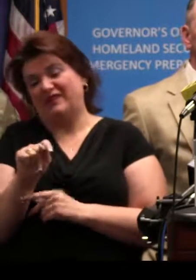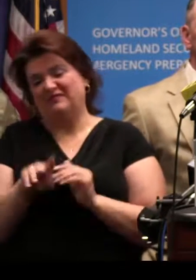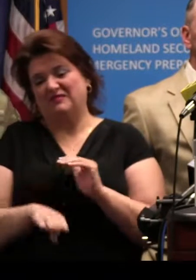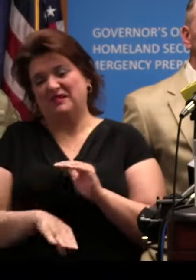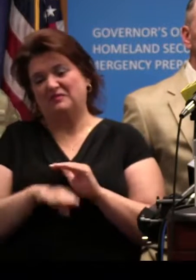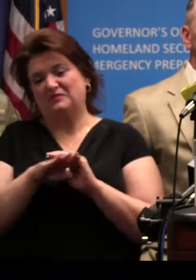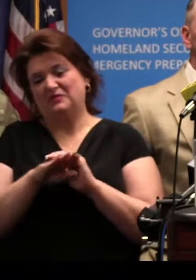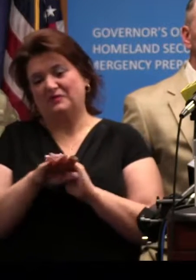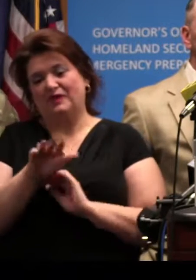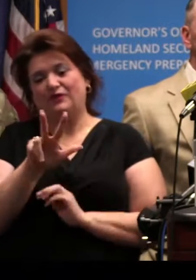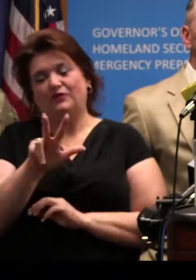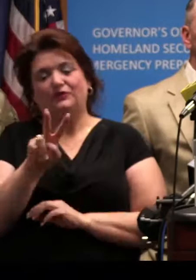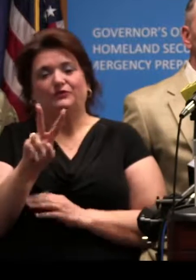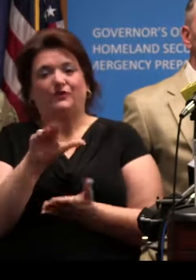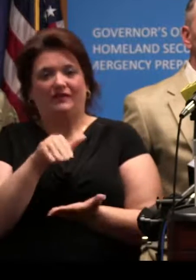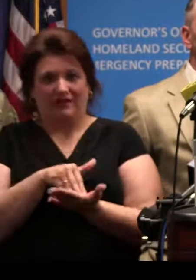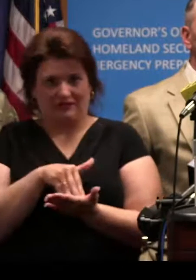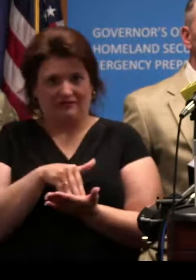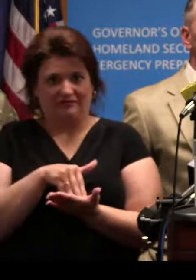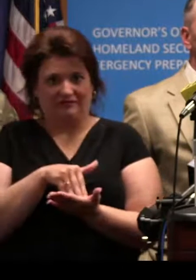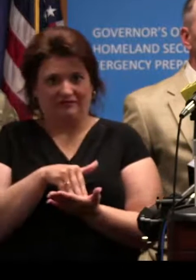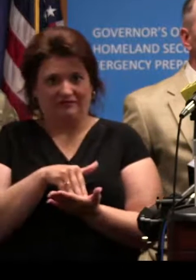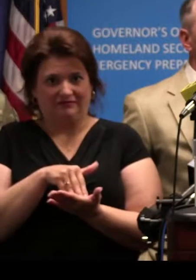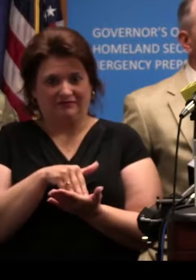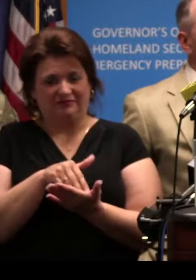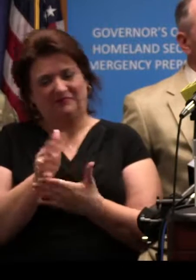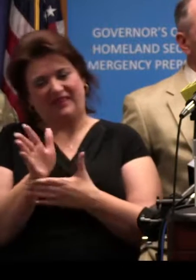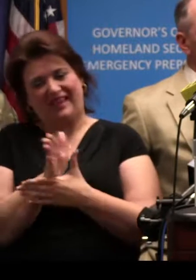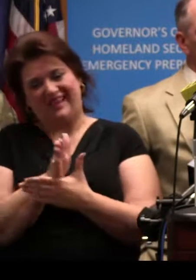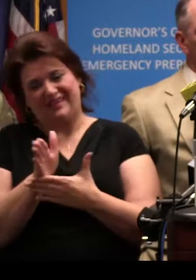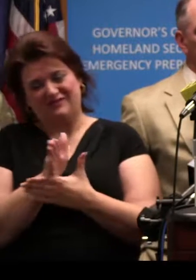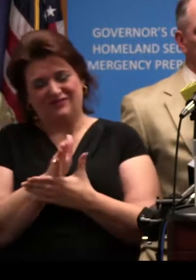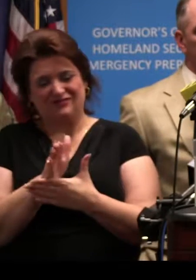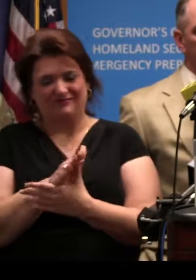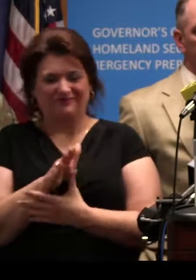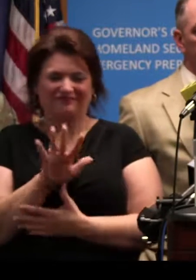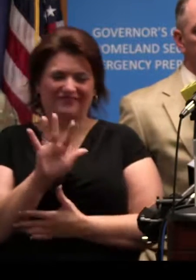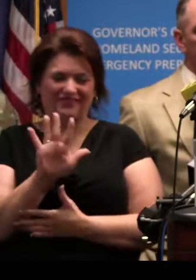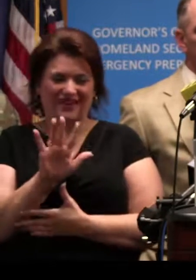but the average male is between five and seven thousand so it's not an automatic